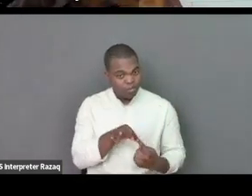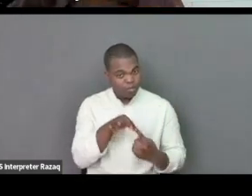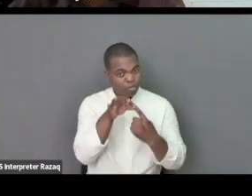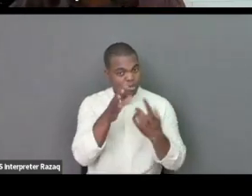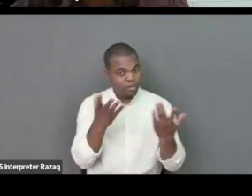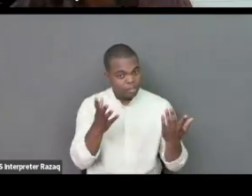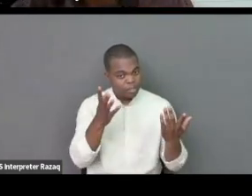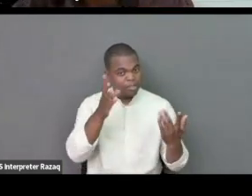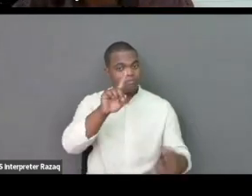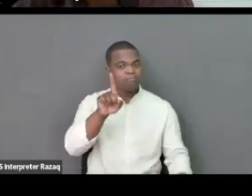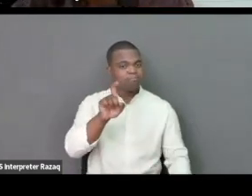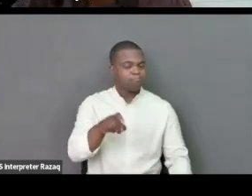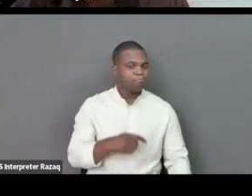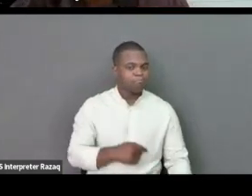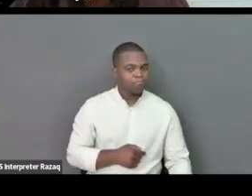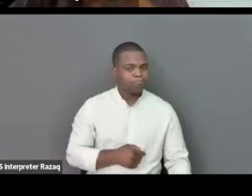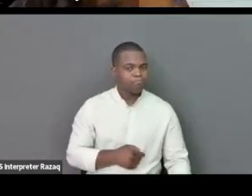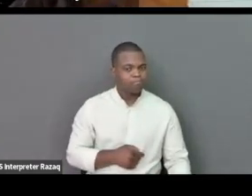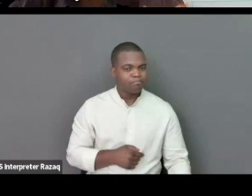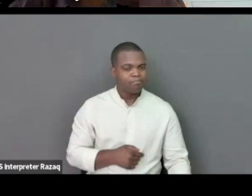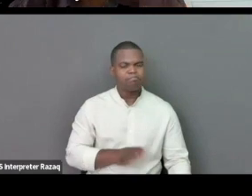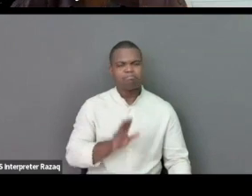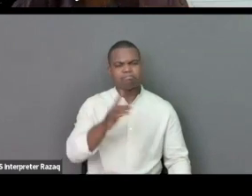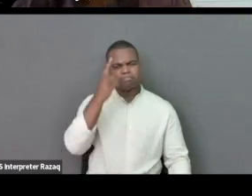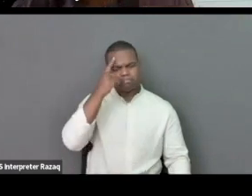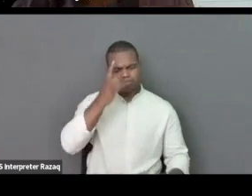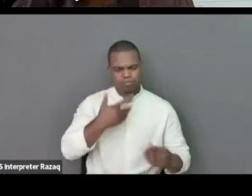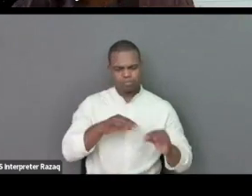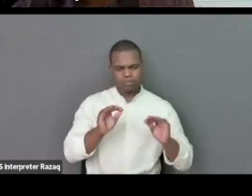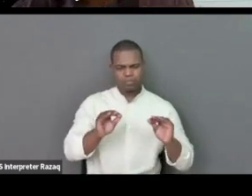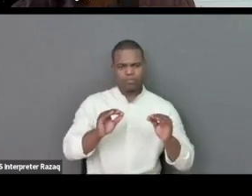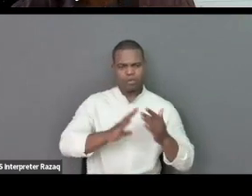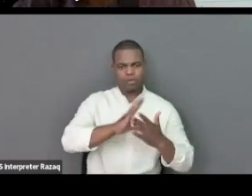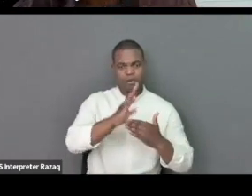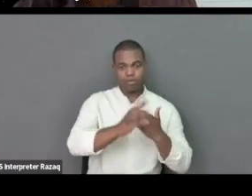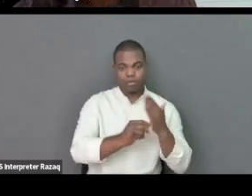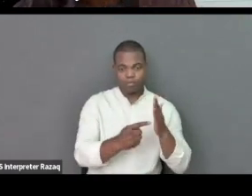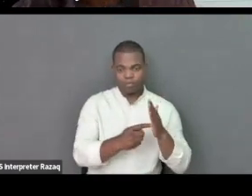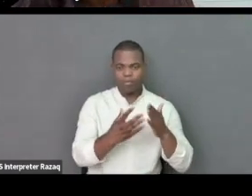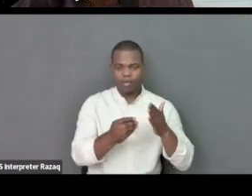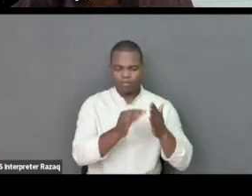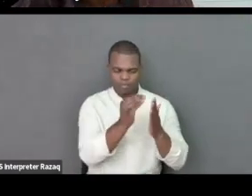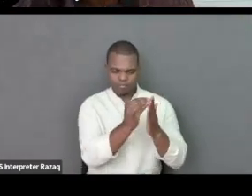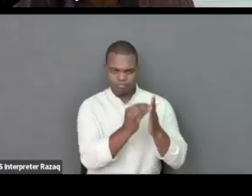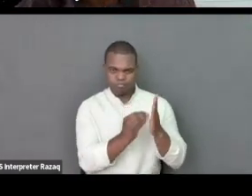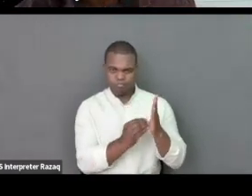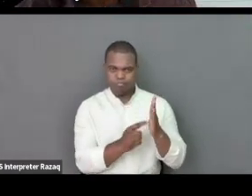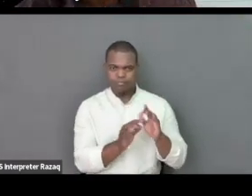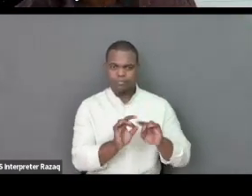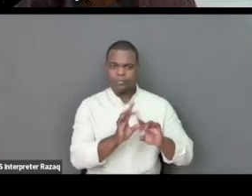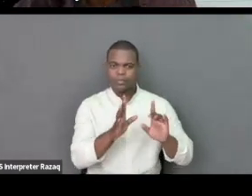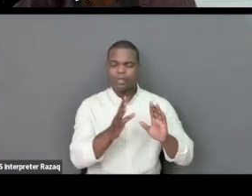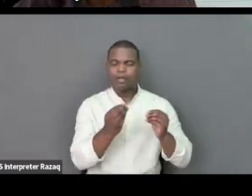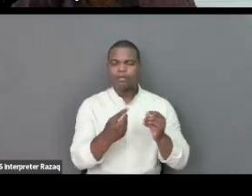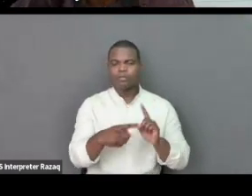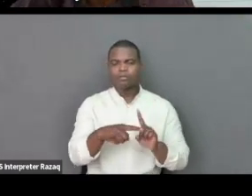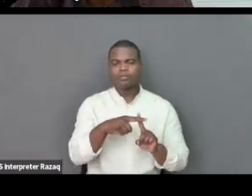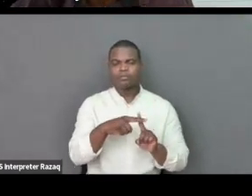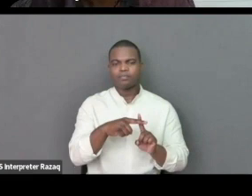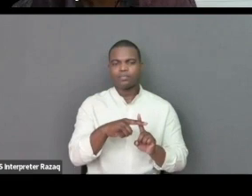the positive effect of providing feedback, as discuss ed before. It makes the website organizer aware of accessibility